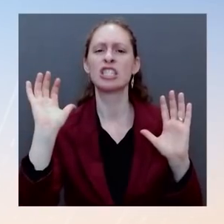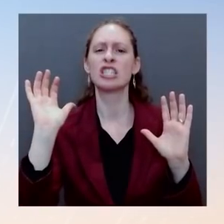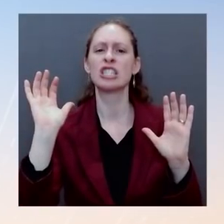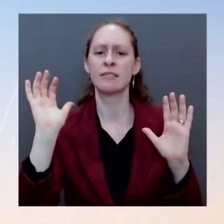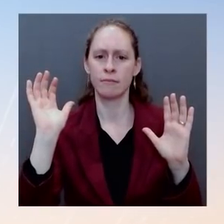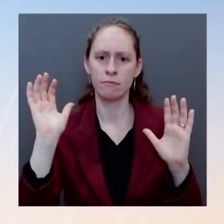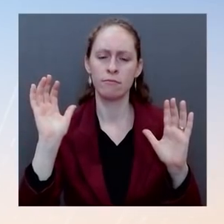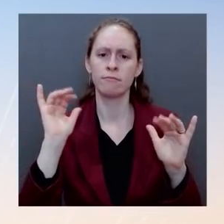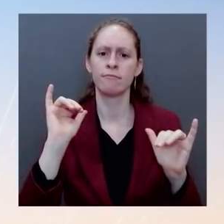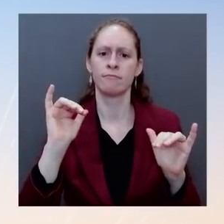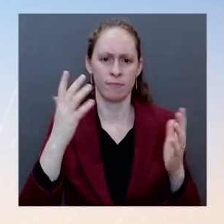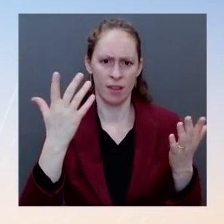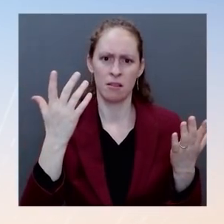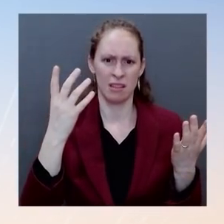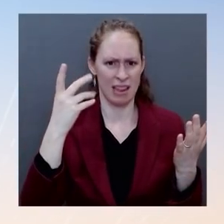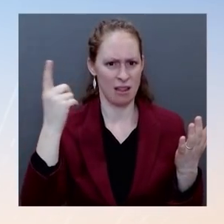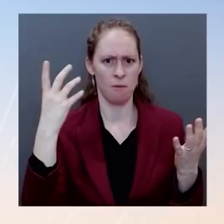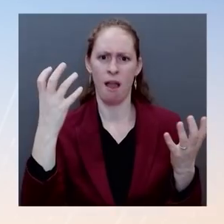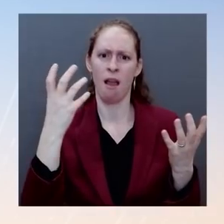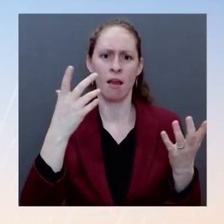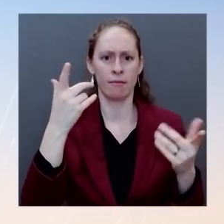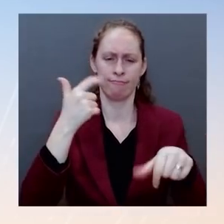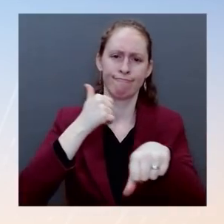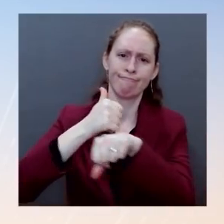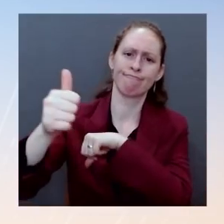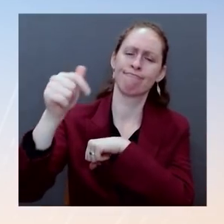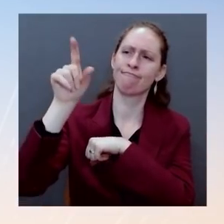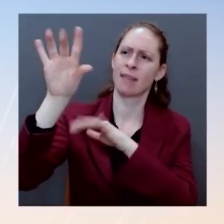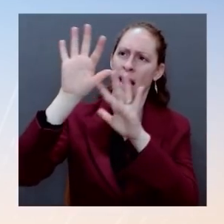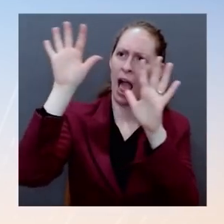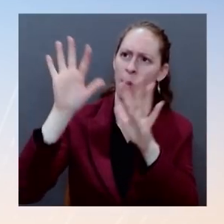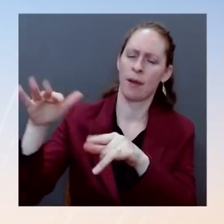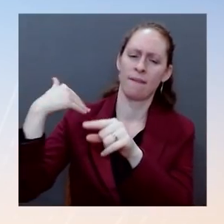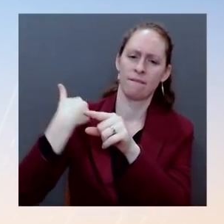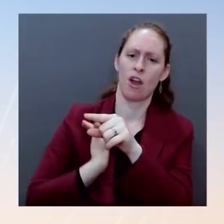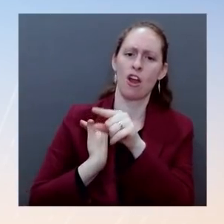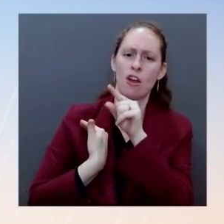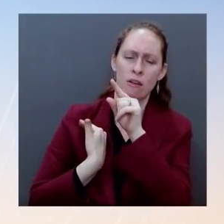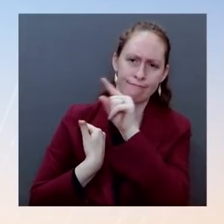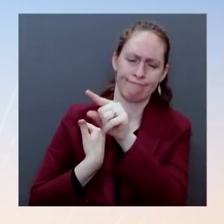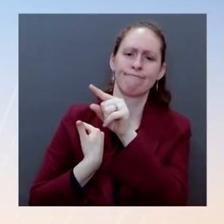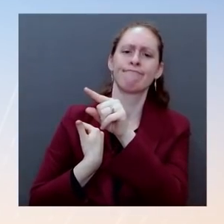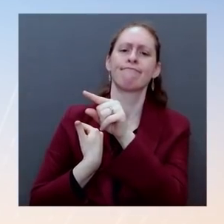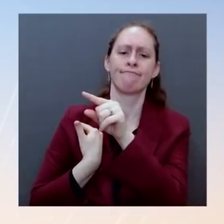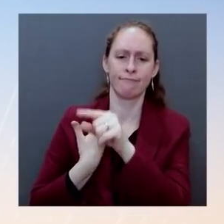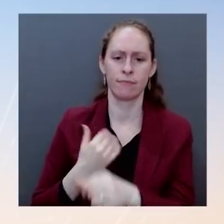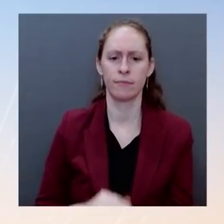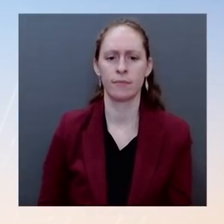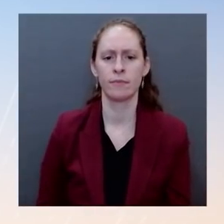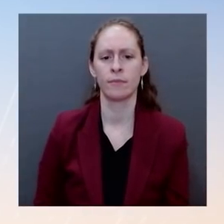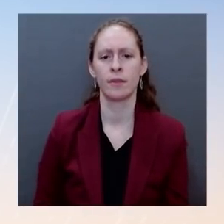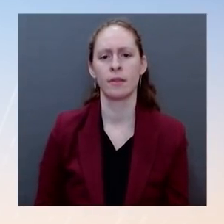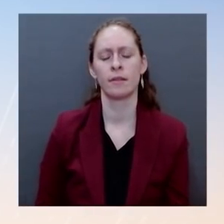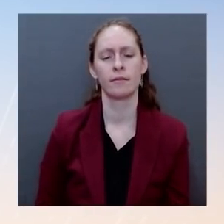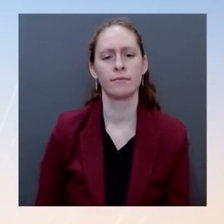nearly three dozen rules that would impact the environment at the Energy Department are delayed; the President's climate plan